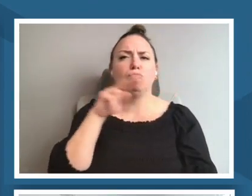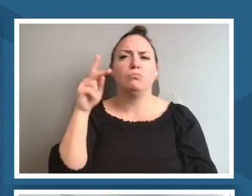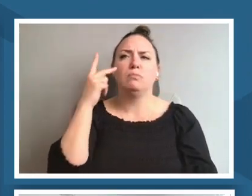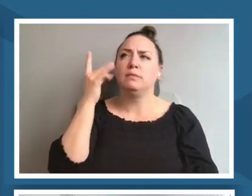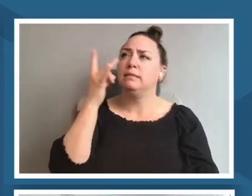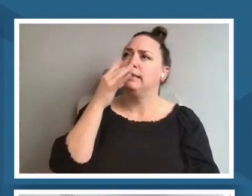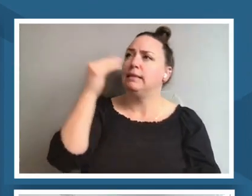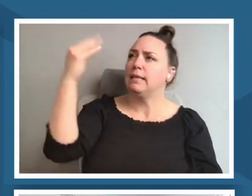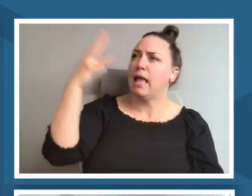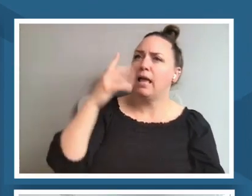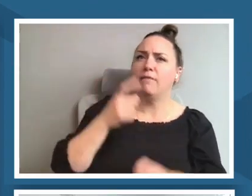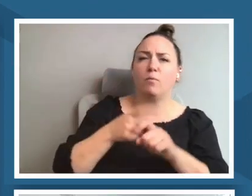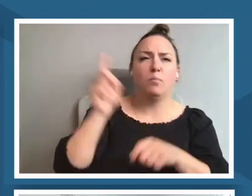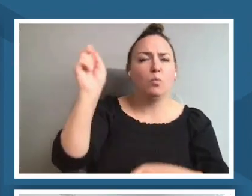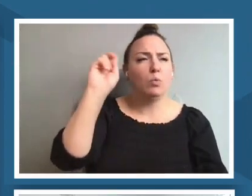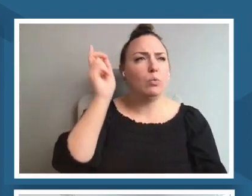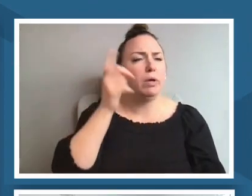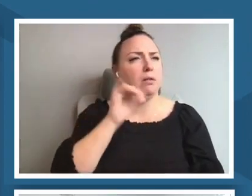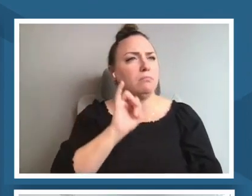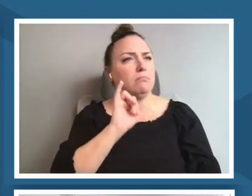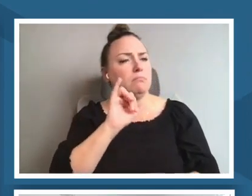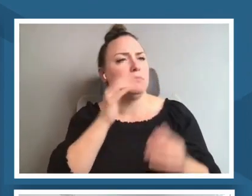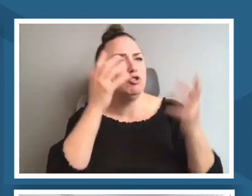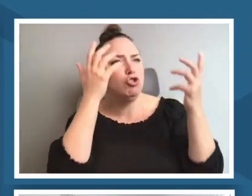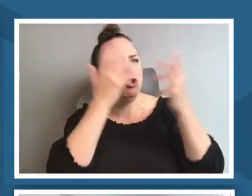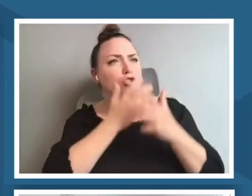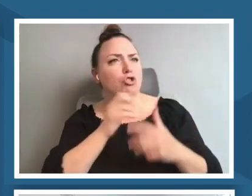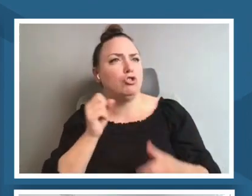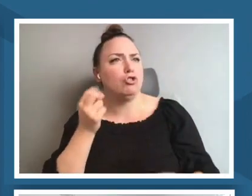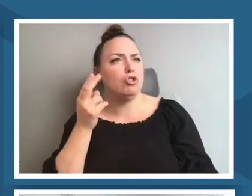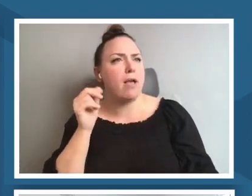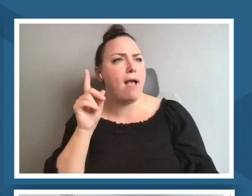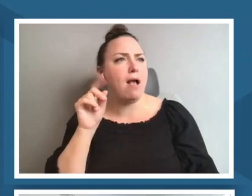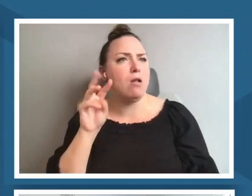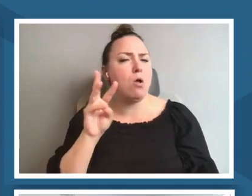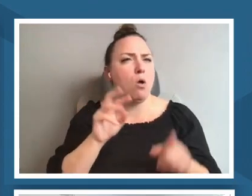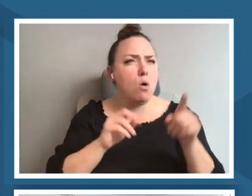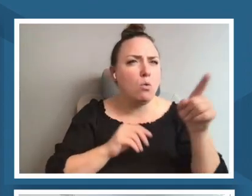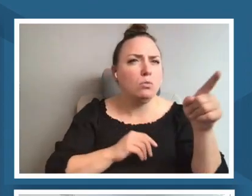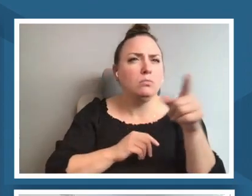in the shadows